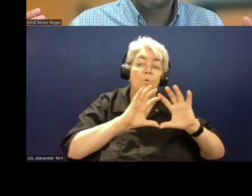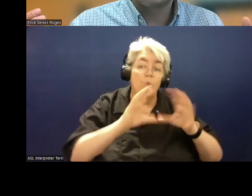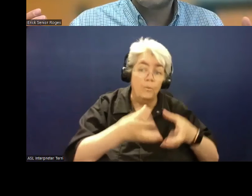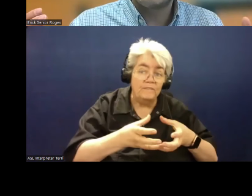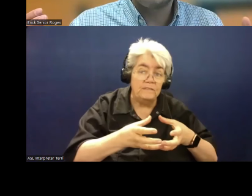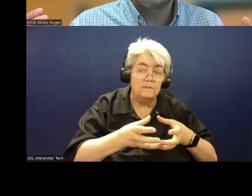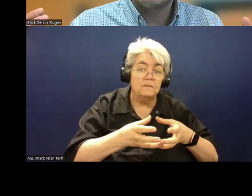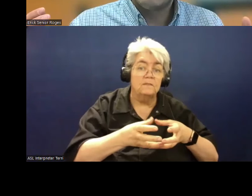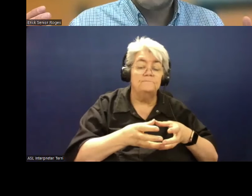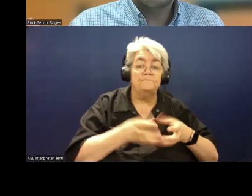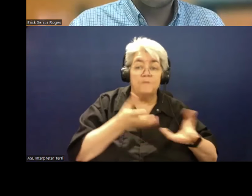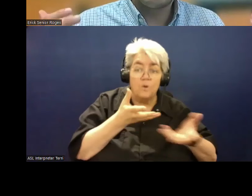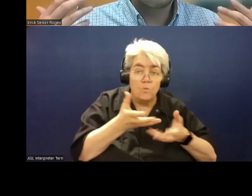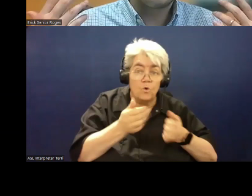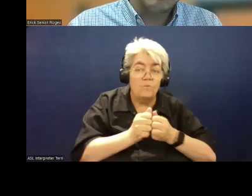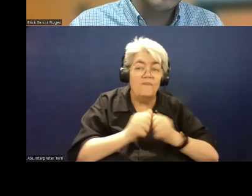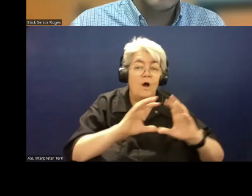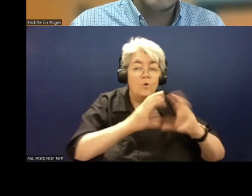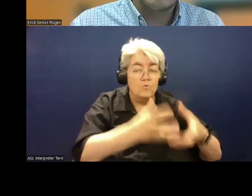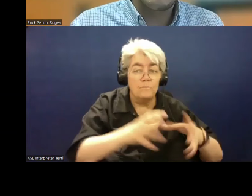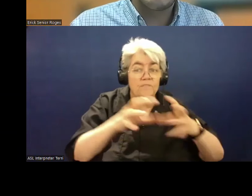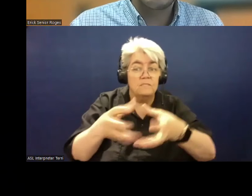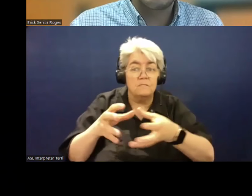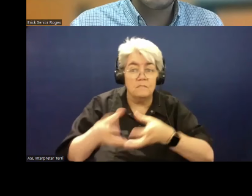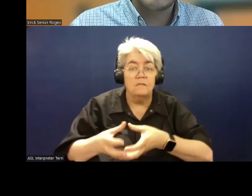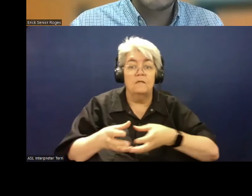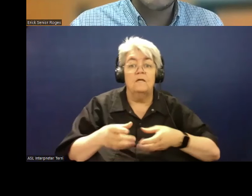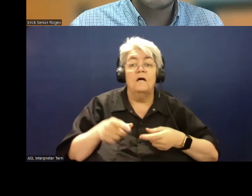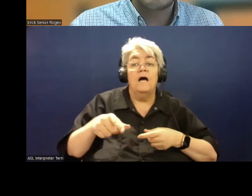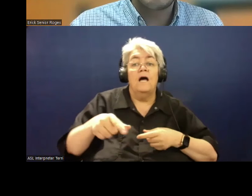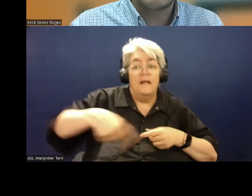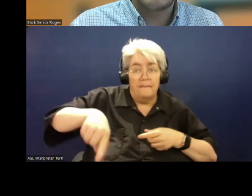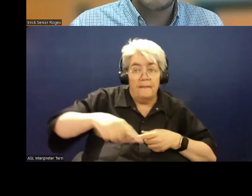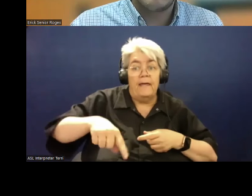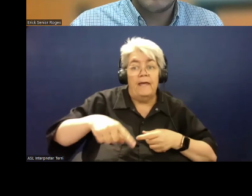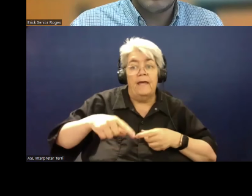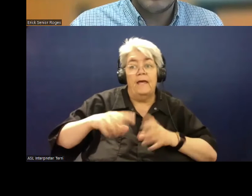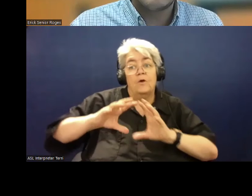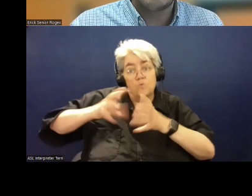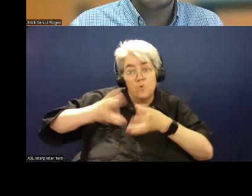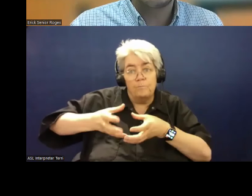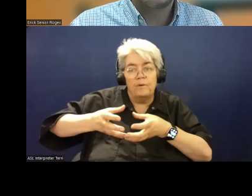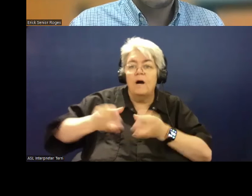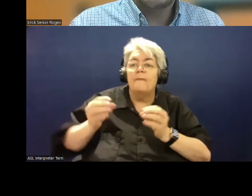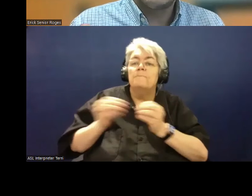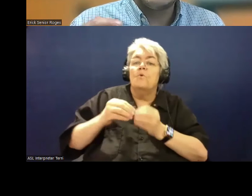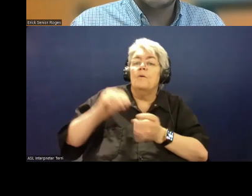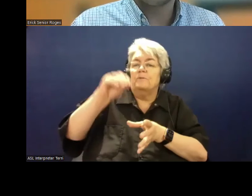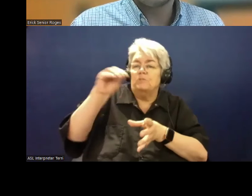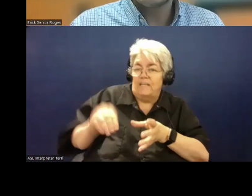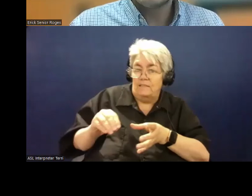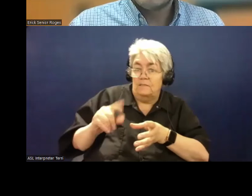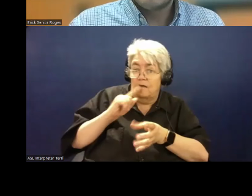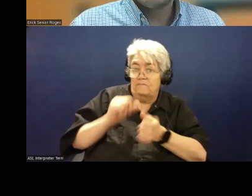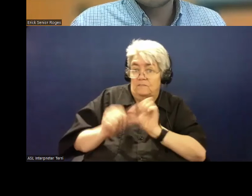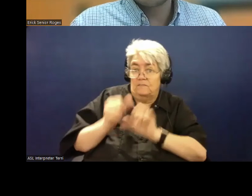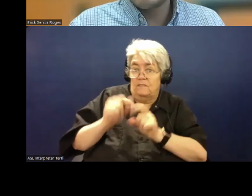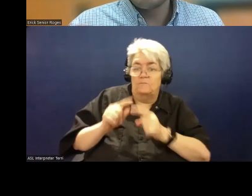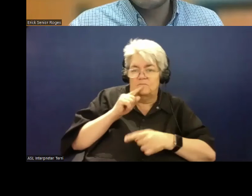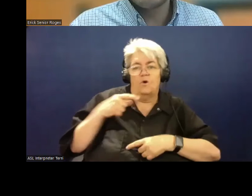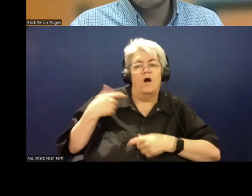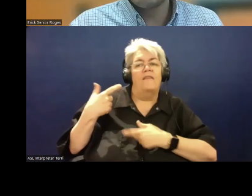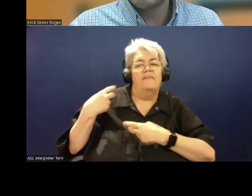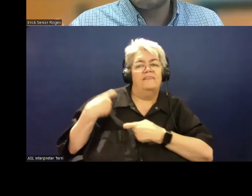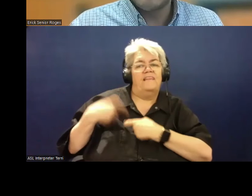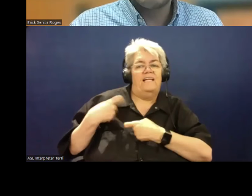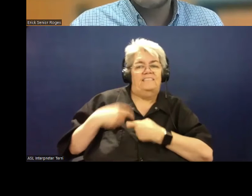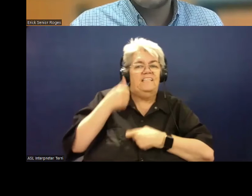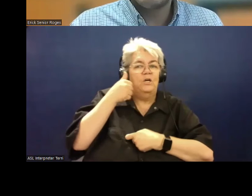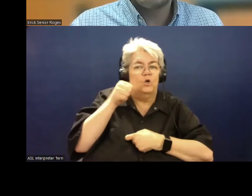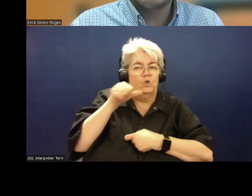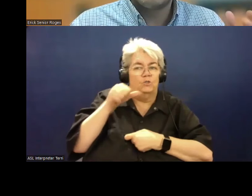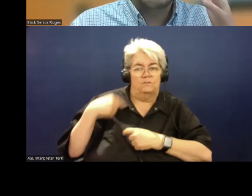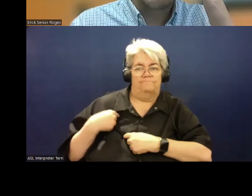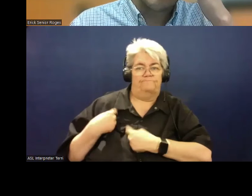MORE SUICIDE ATTEMPTS WITH LATINA GIRLS. THIS HAS BEEN HAPPENING IN THE PAST THREE DECADES.